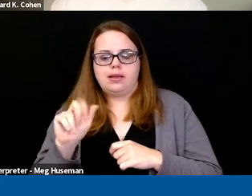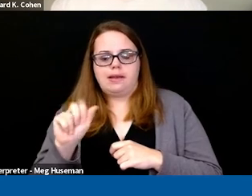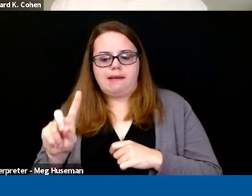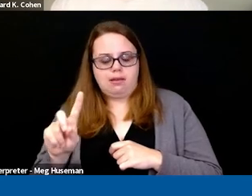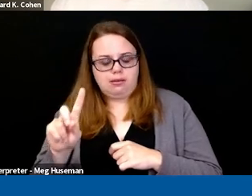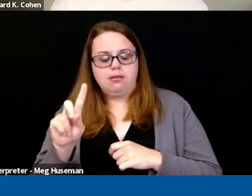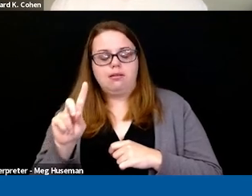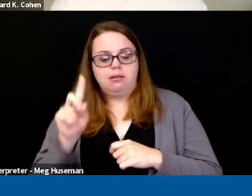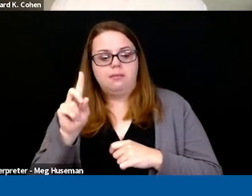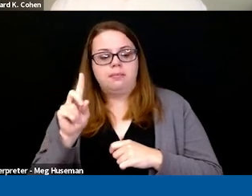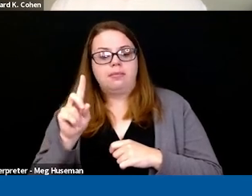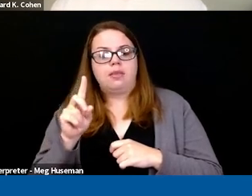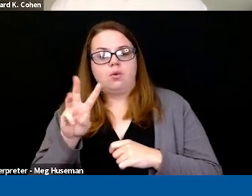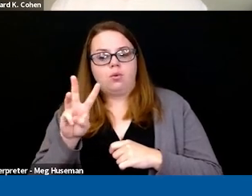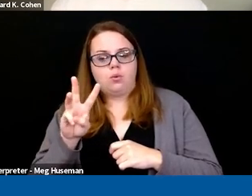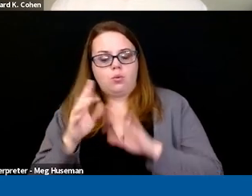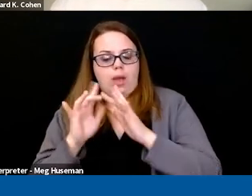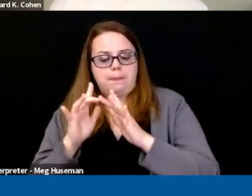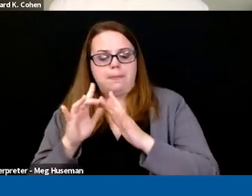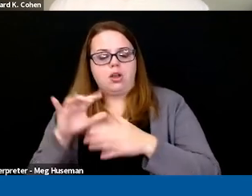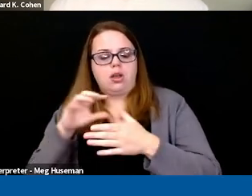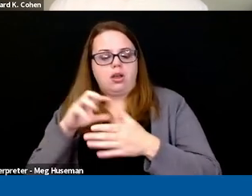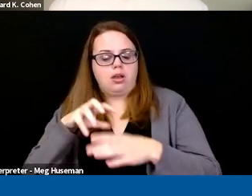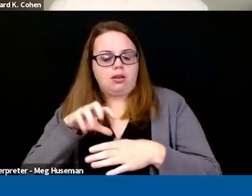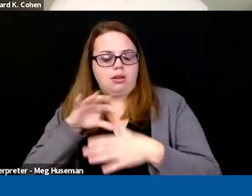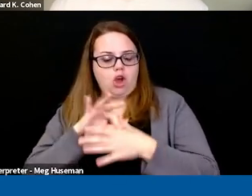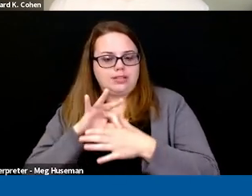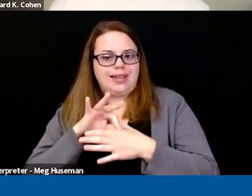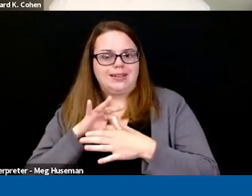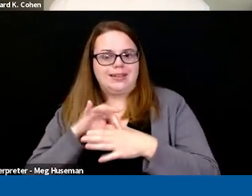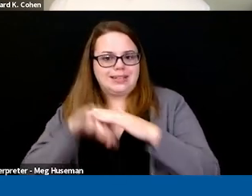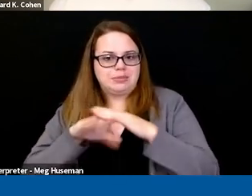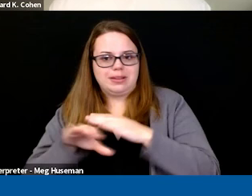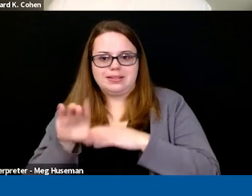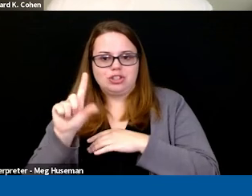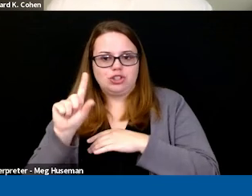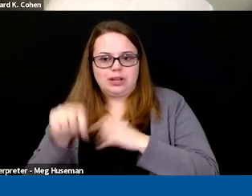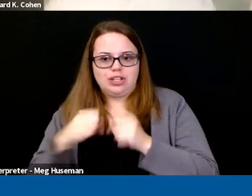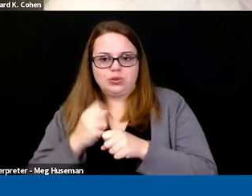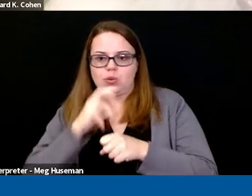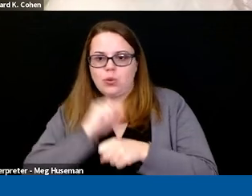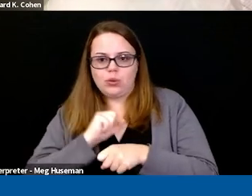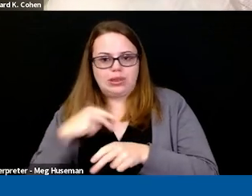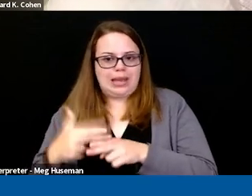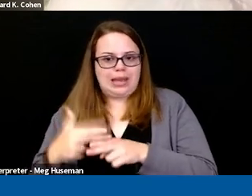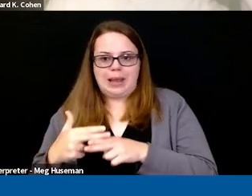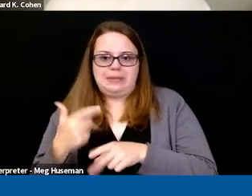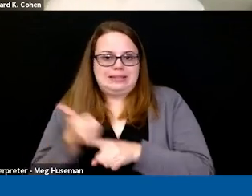You know, again, Web Content Accessibility Guidelines is like 20 years old, right? The name even is a throwback to past times